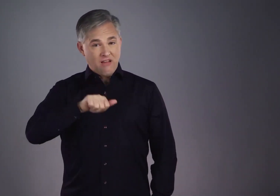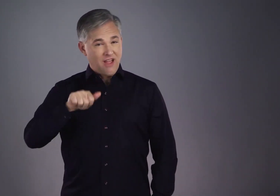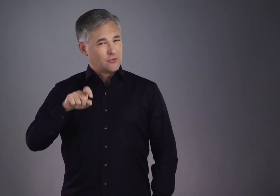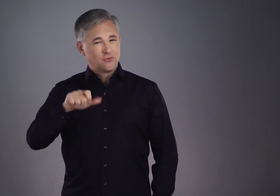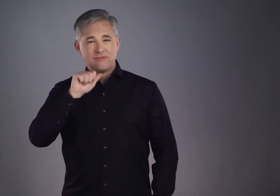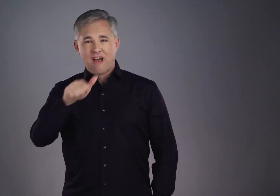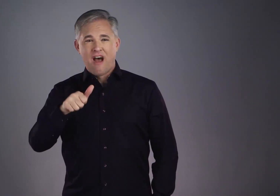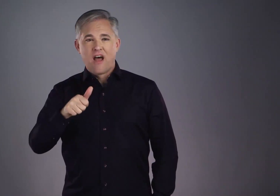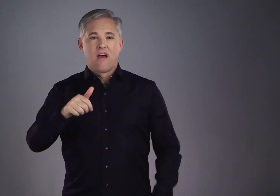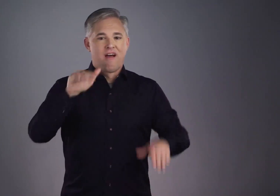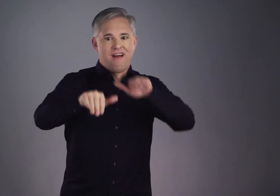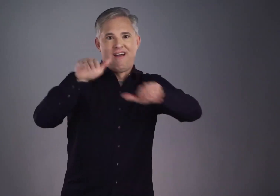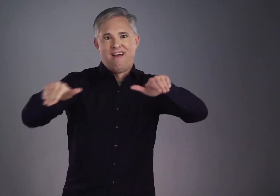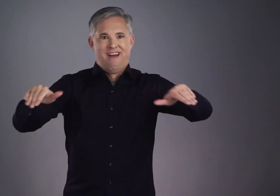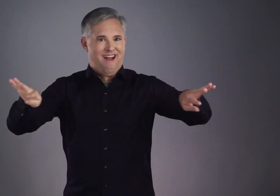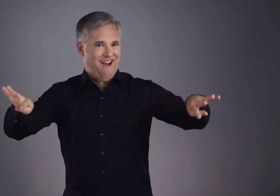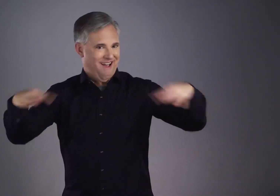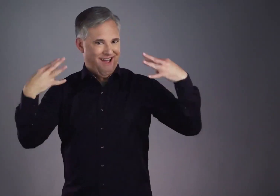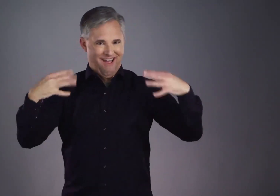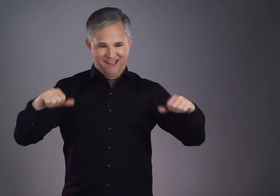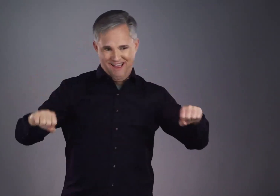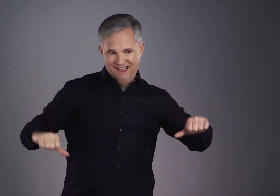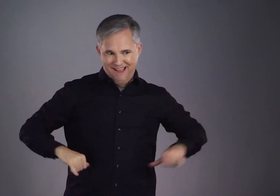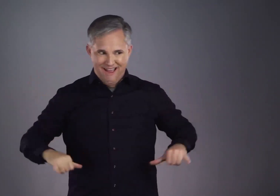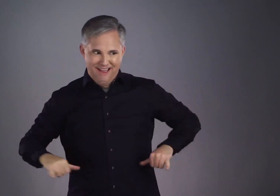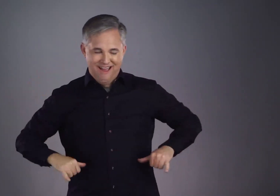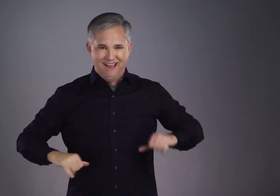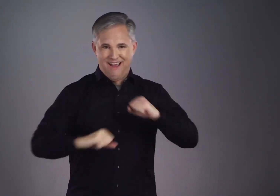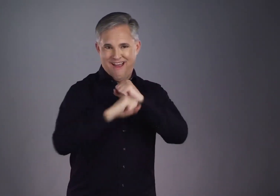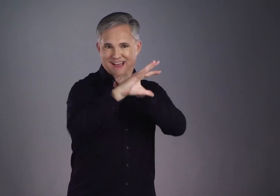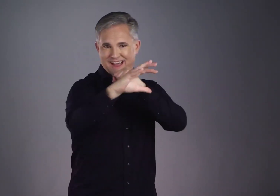We think A.A. ought to avoid sensational advertising.